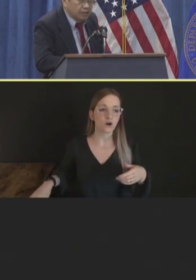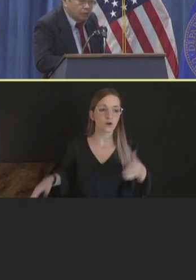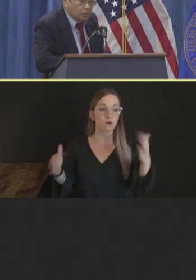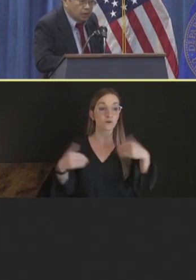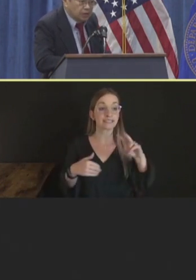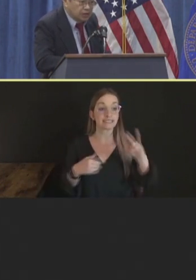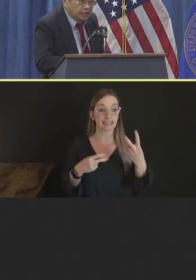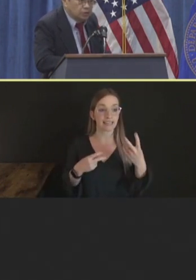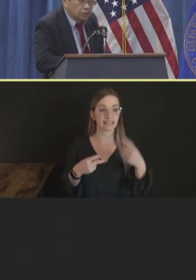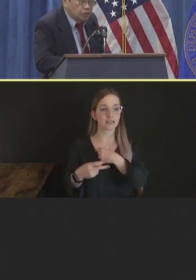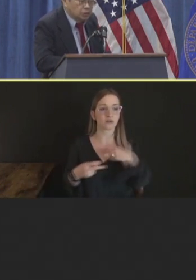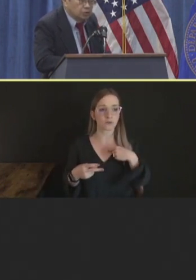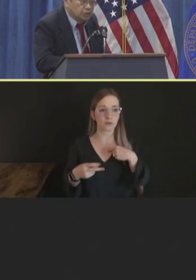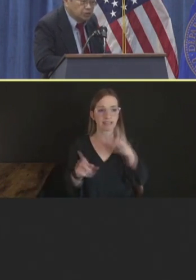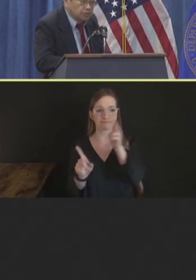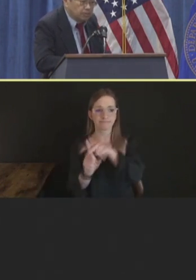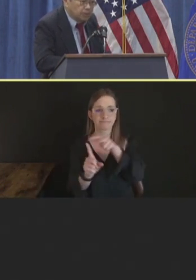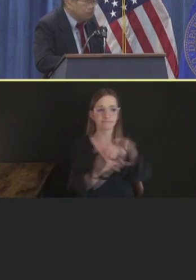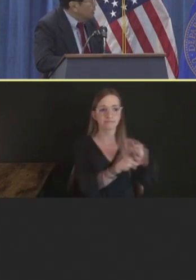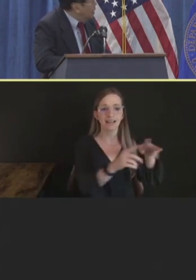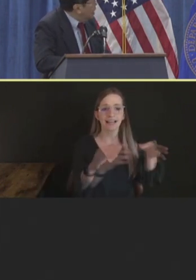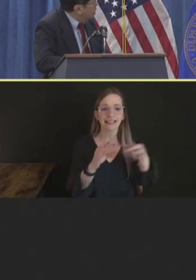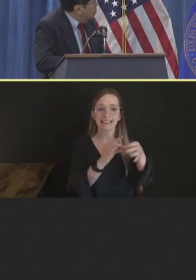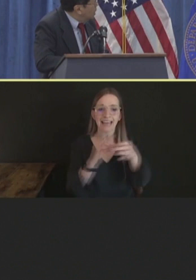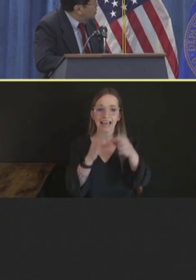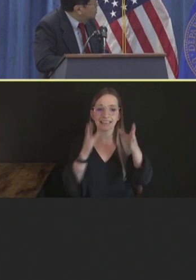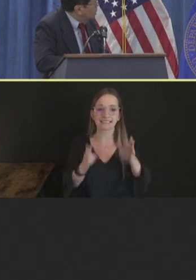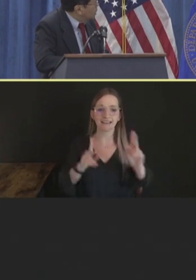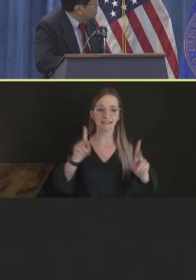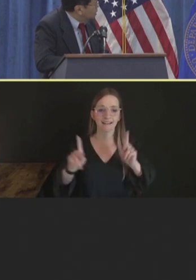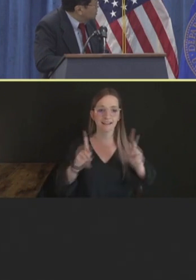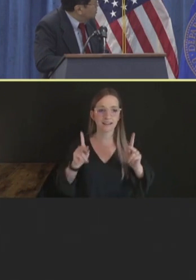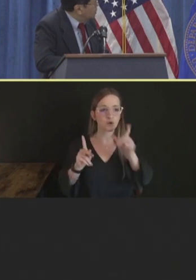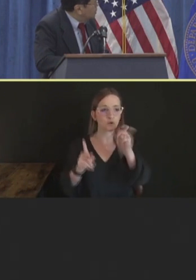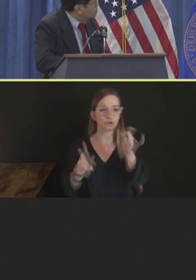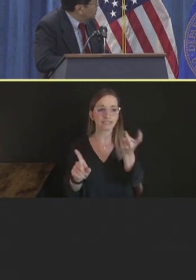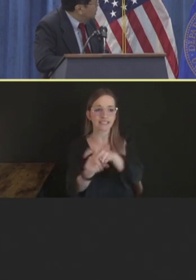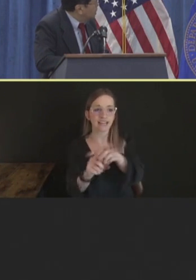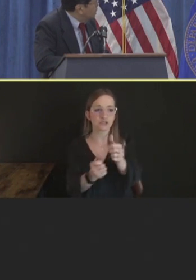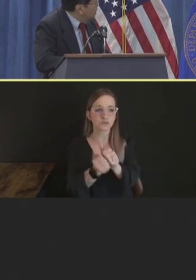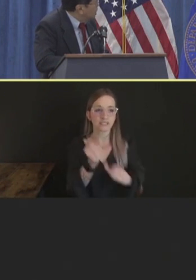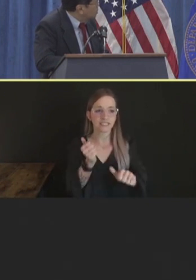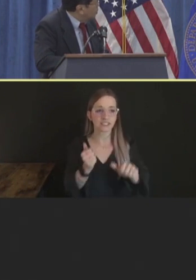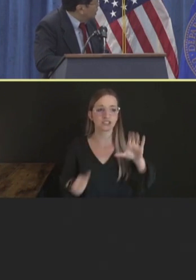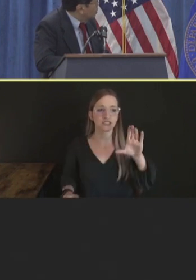were assigned to each of the CEPI DSMB trials.